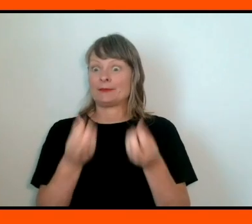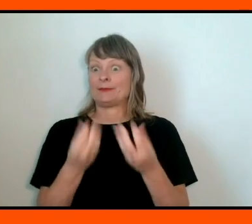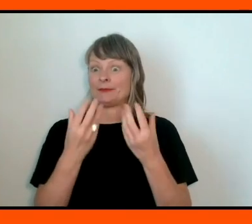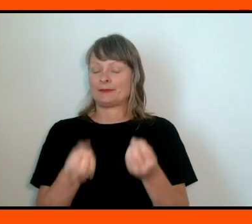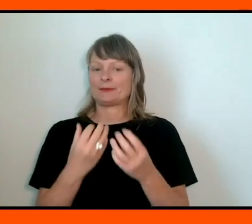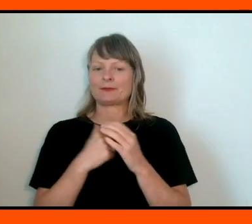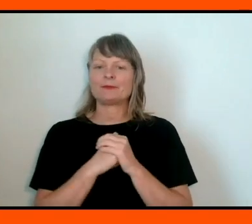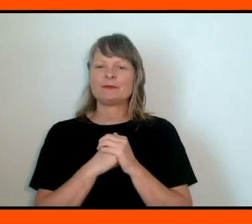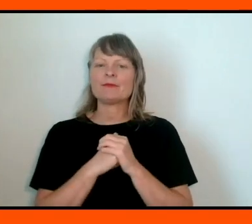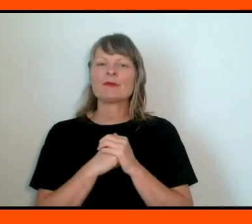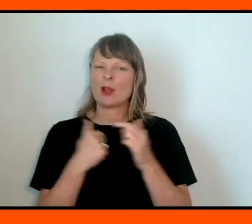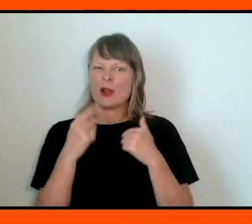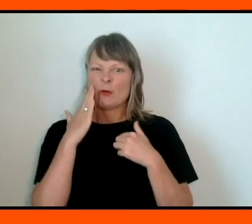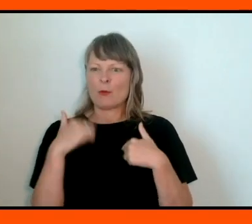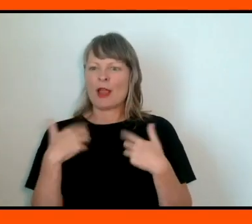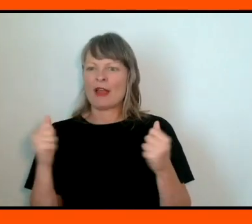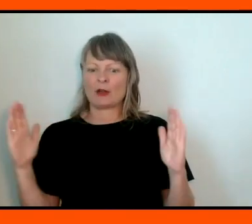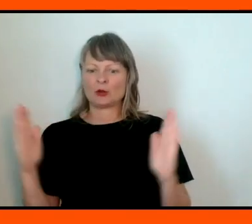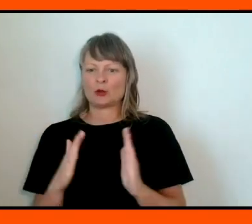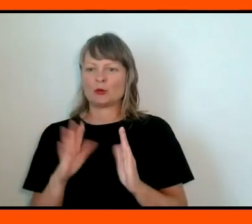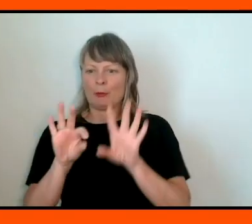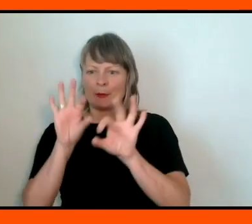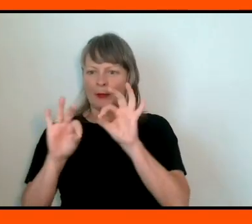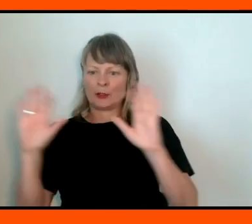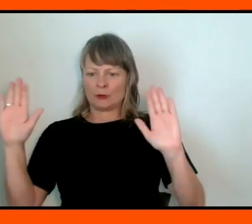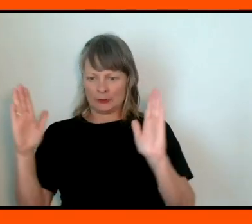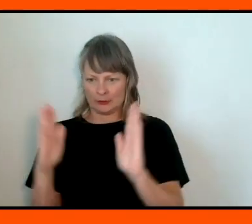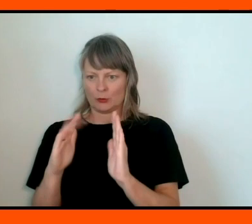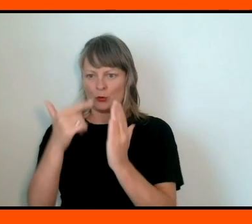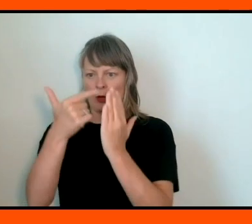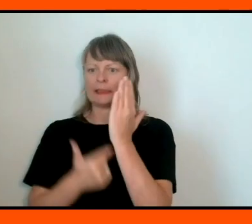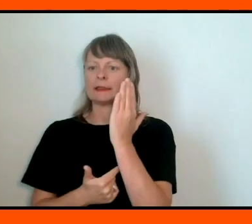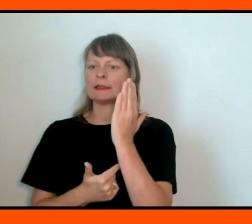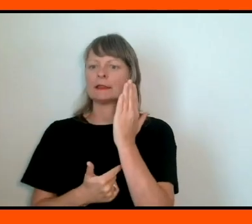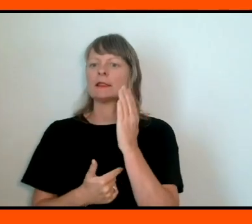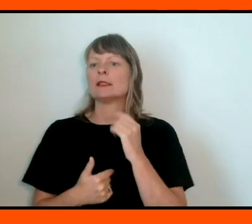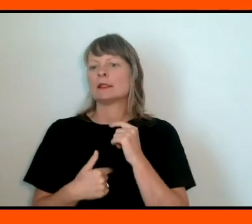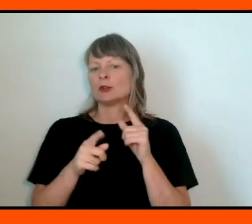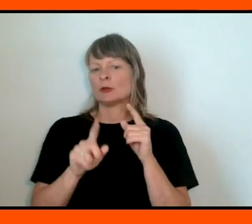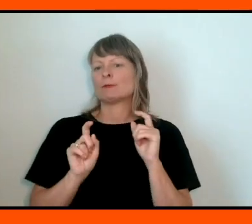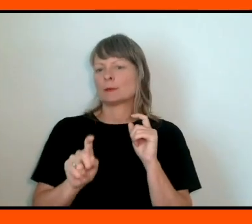and you know what we’re considering and want more feedback on. Thank you.